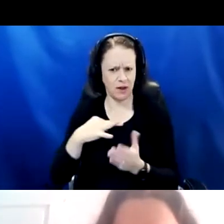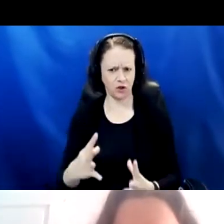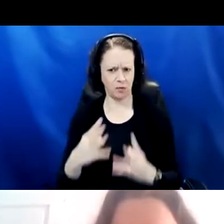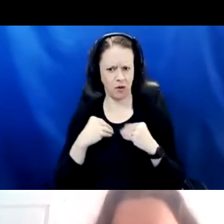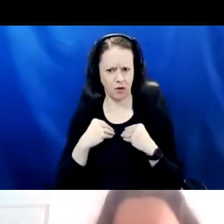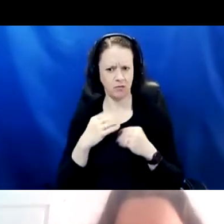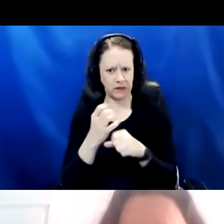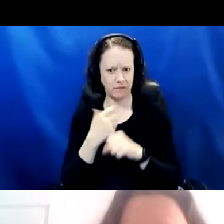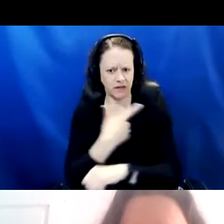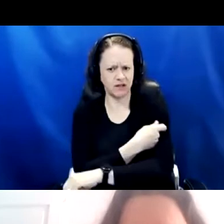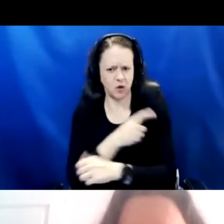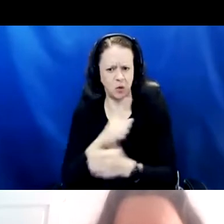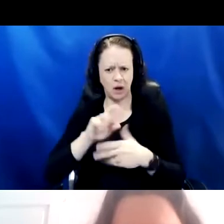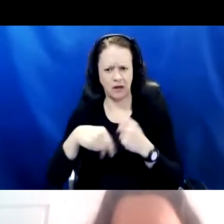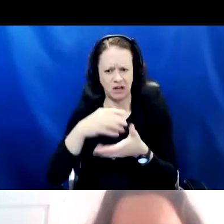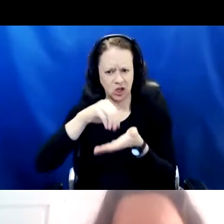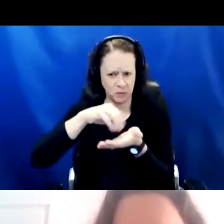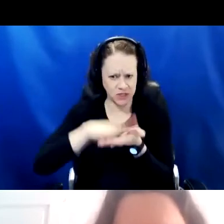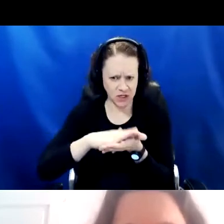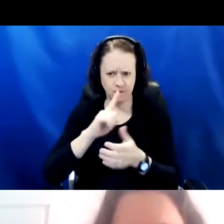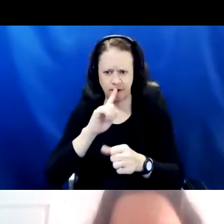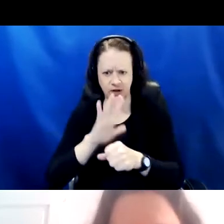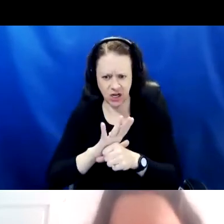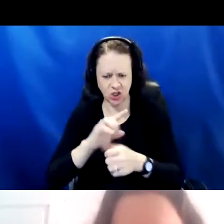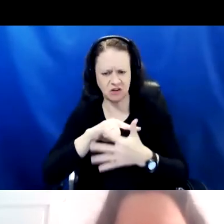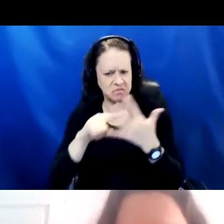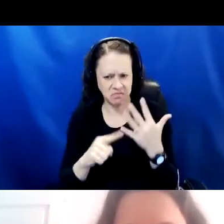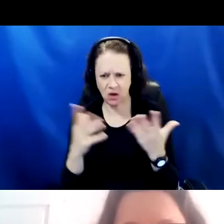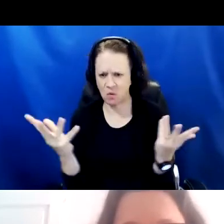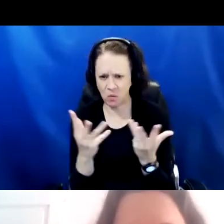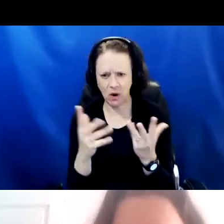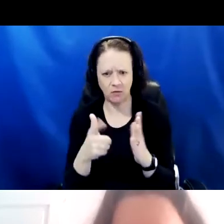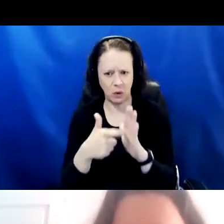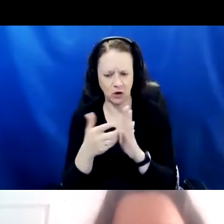What kind of documentation or verification will people need to show?